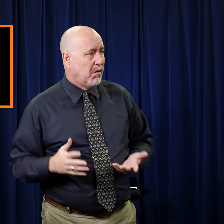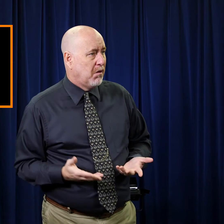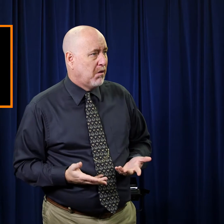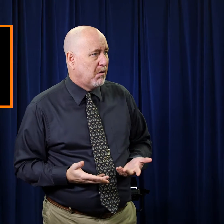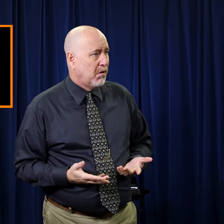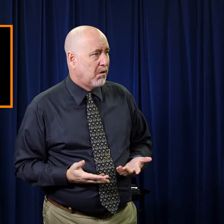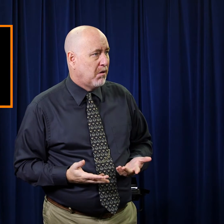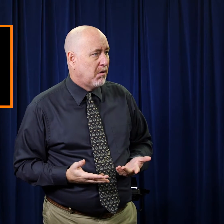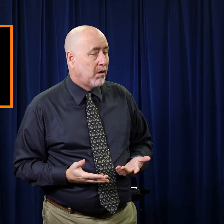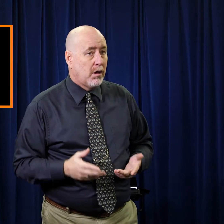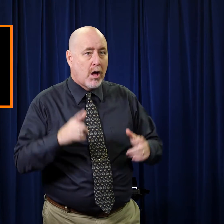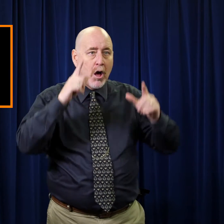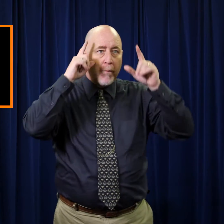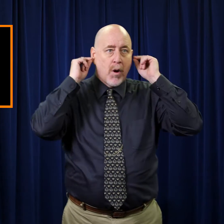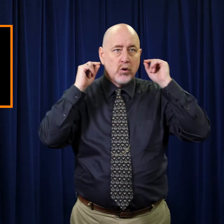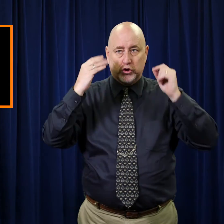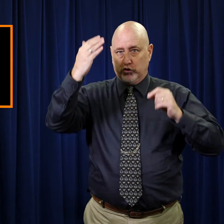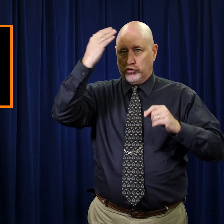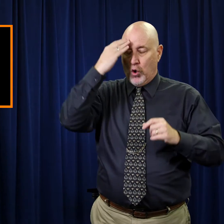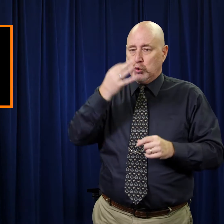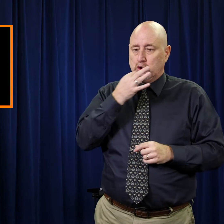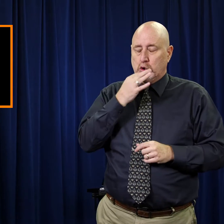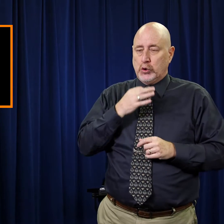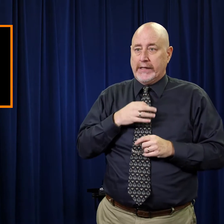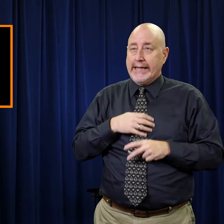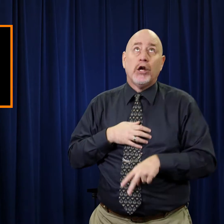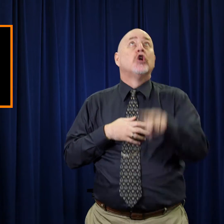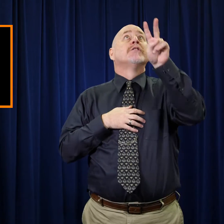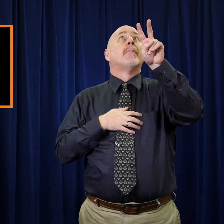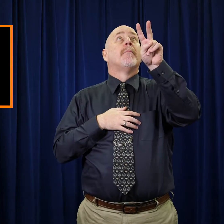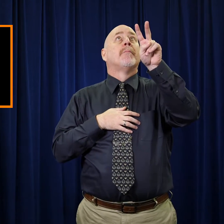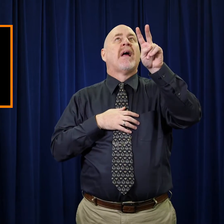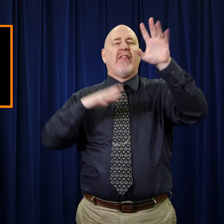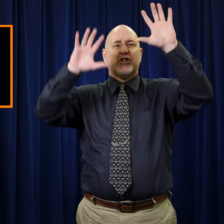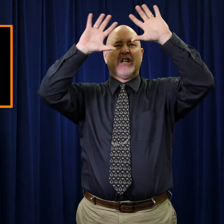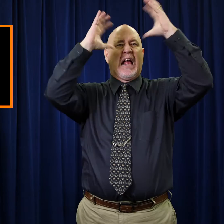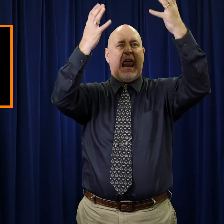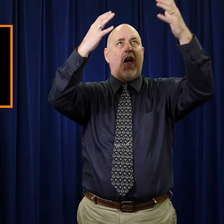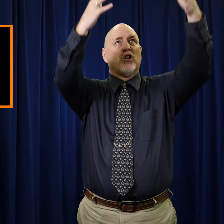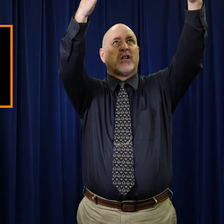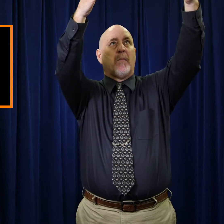of the Lord." Moses knows what's about to happen and he looks up and there's a